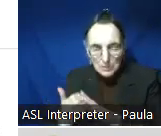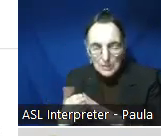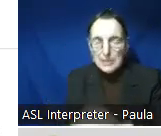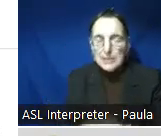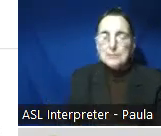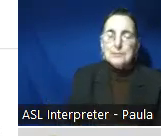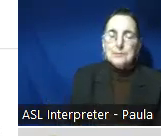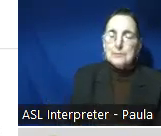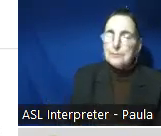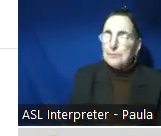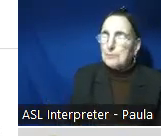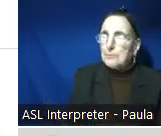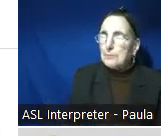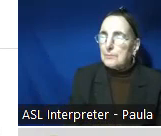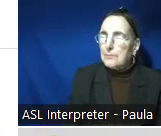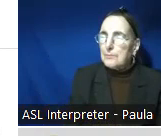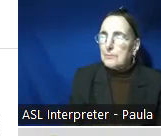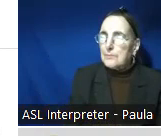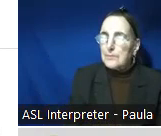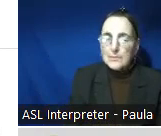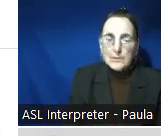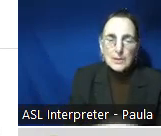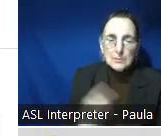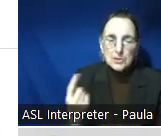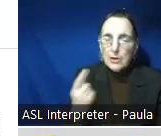I am getting messages here, on intergenerational